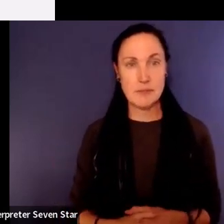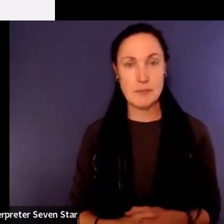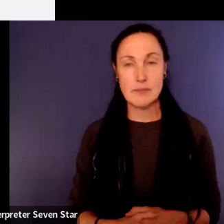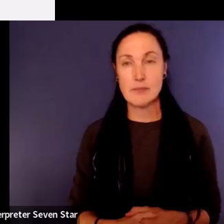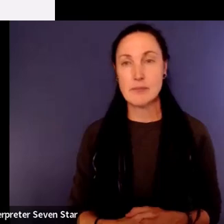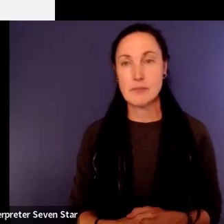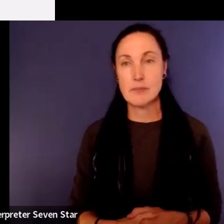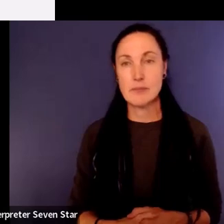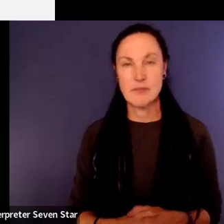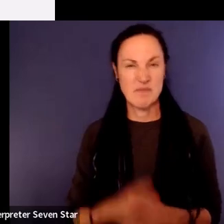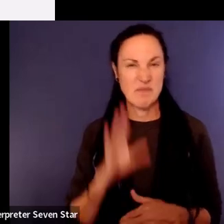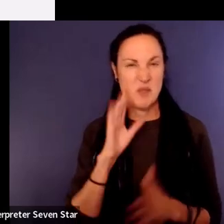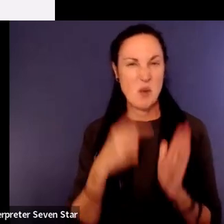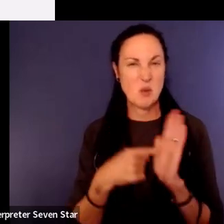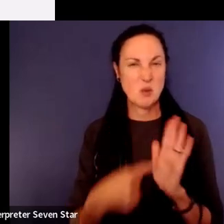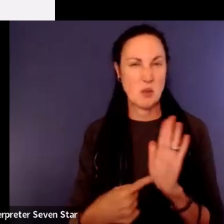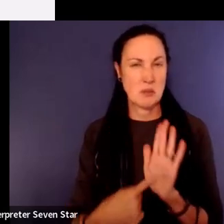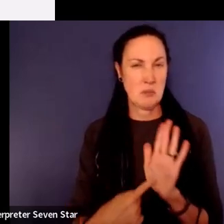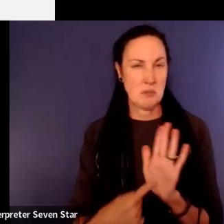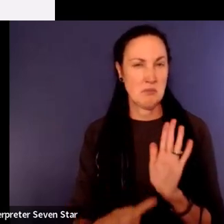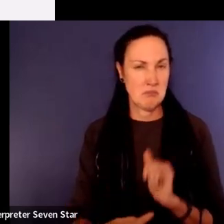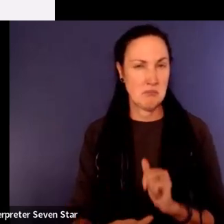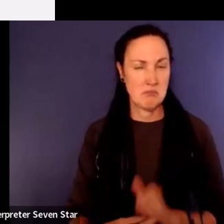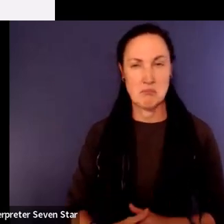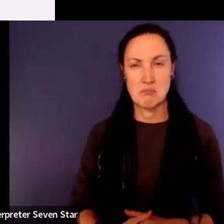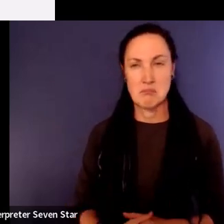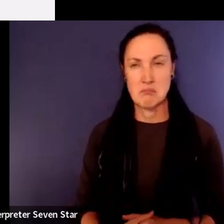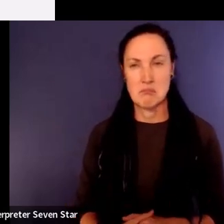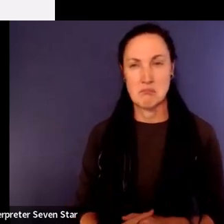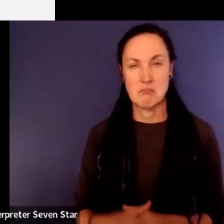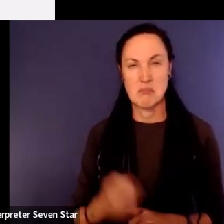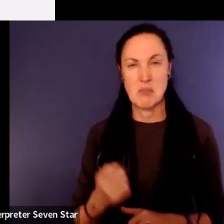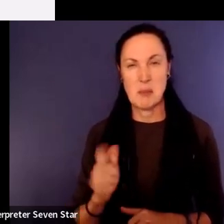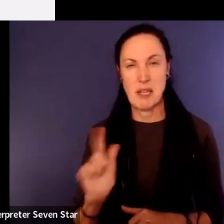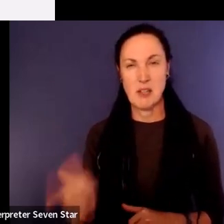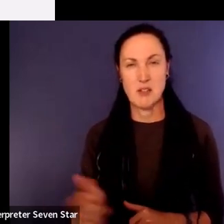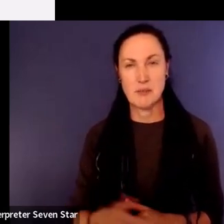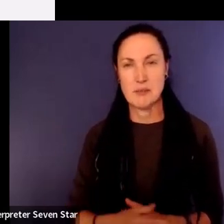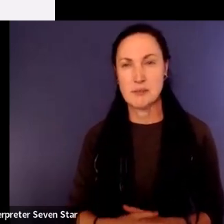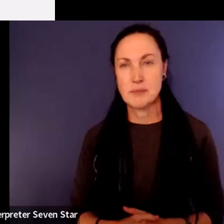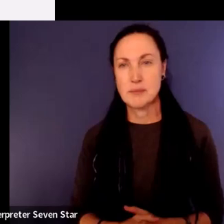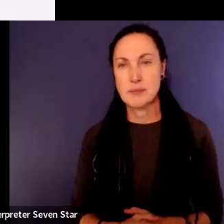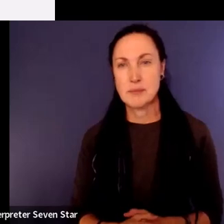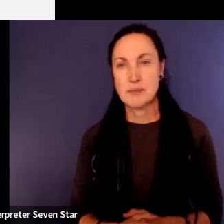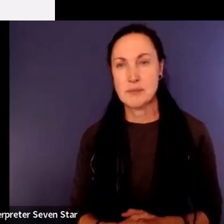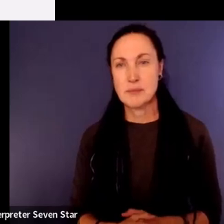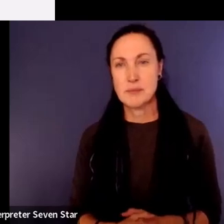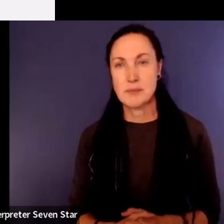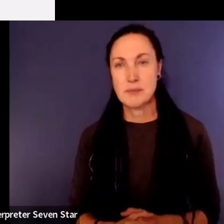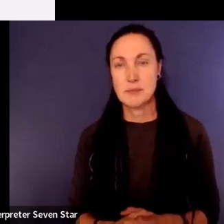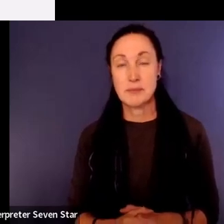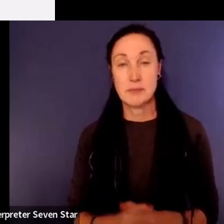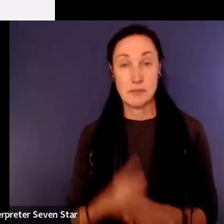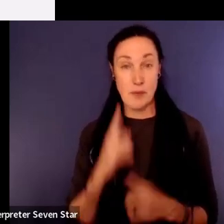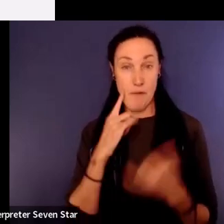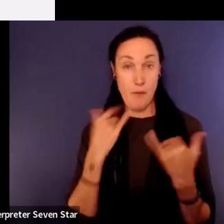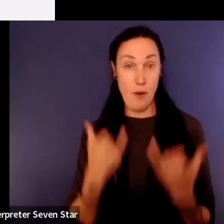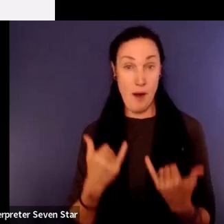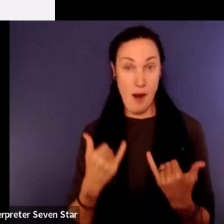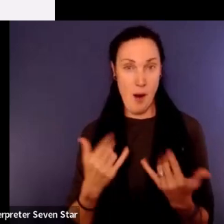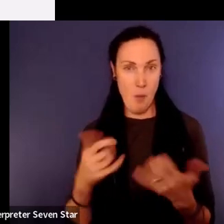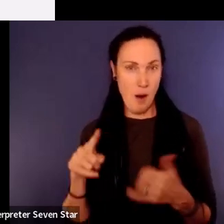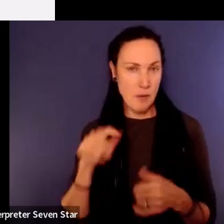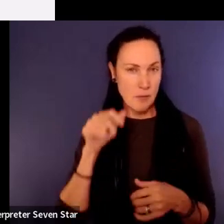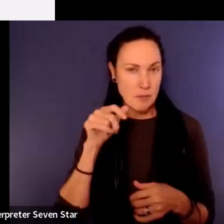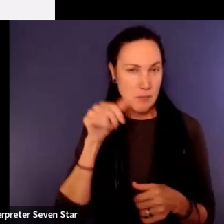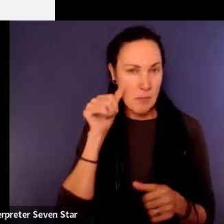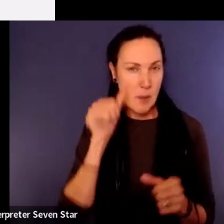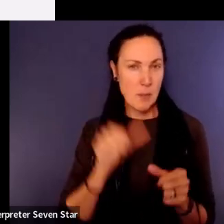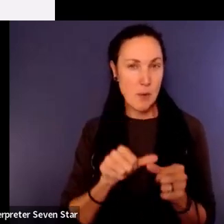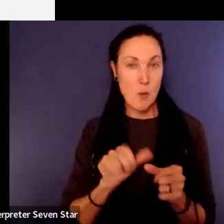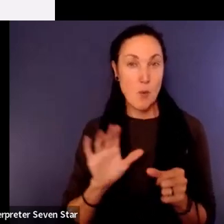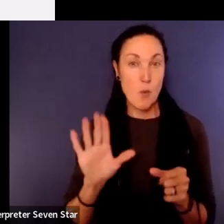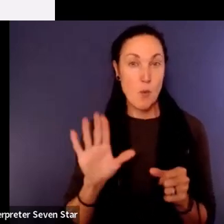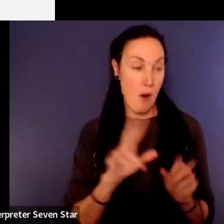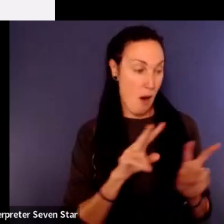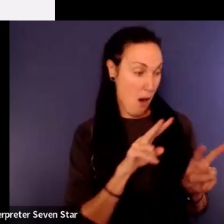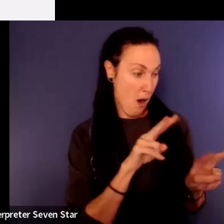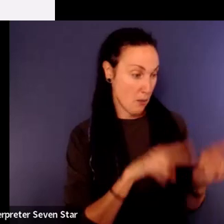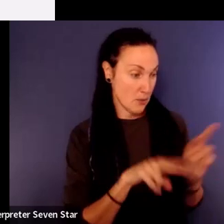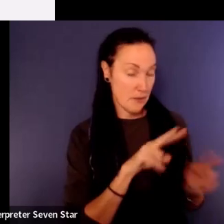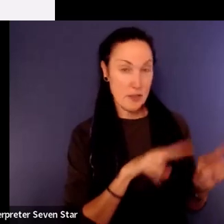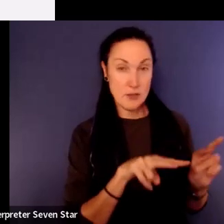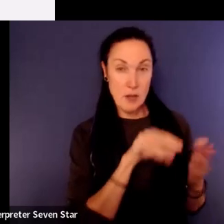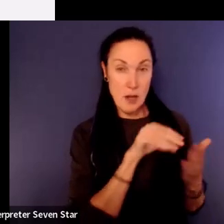show you an example of this a little later. Just keep in mind how important your observation is.